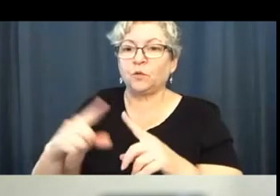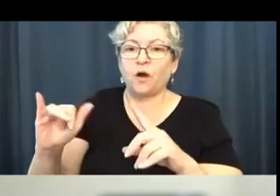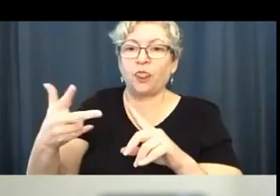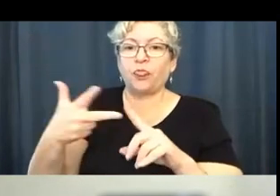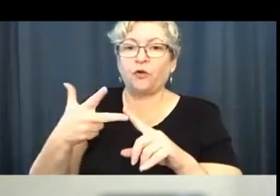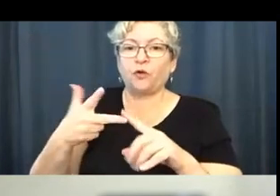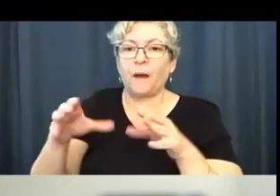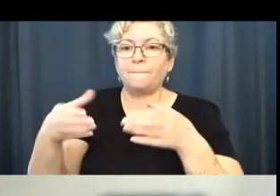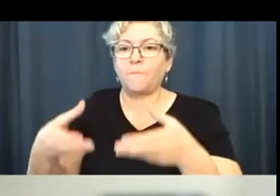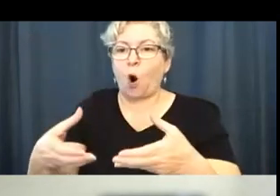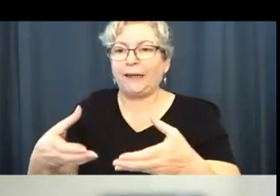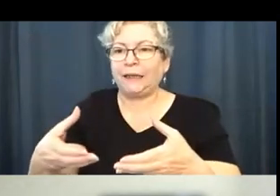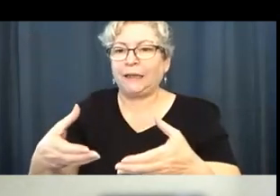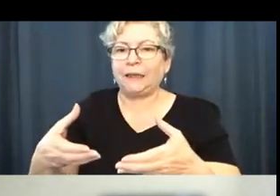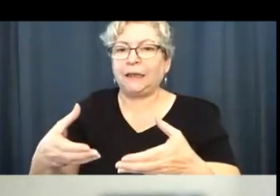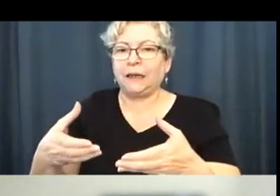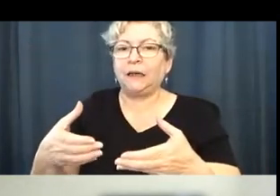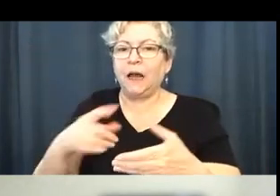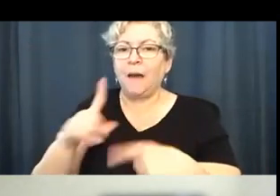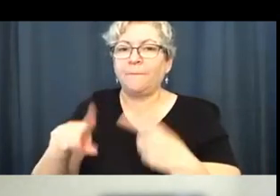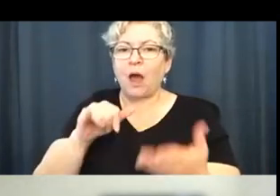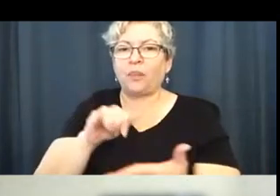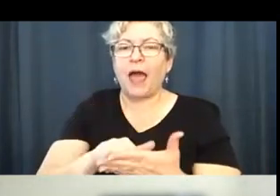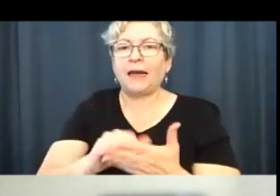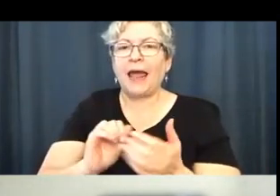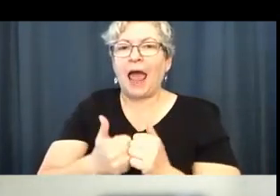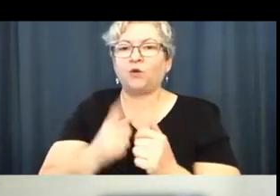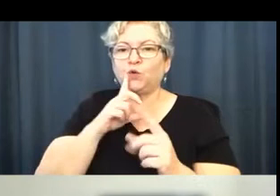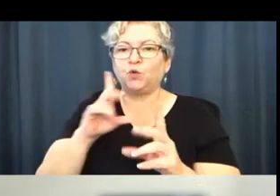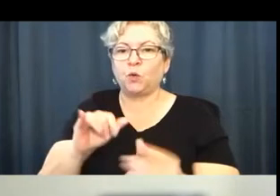and talk about how your organization